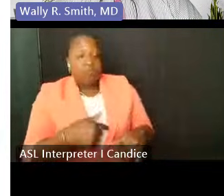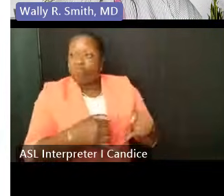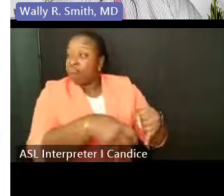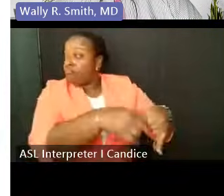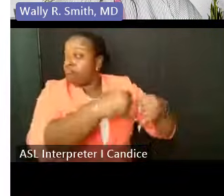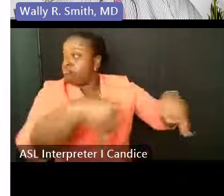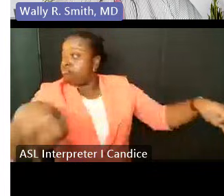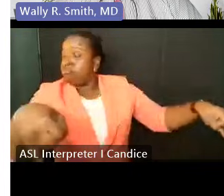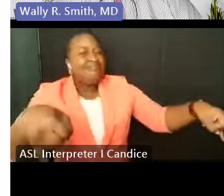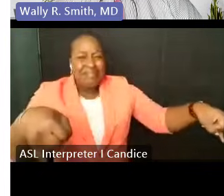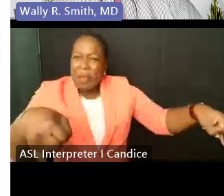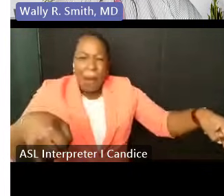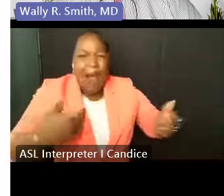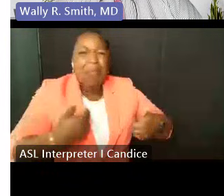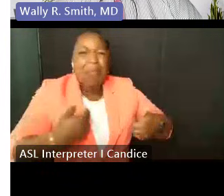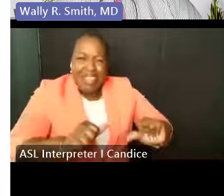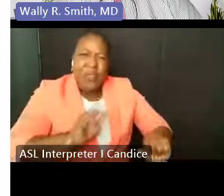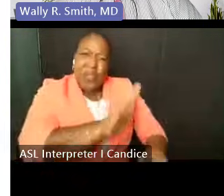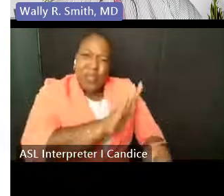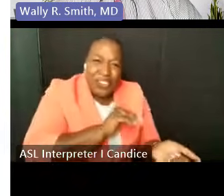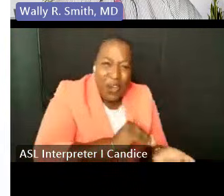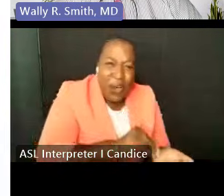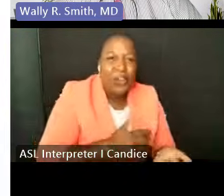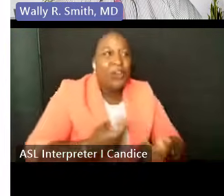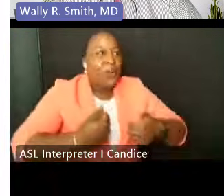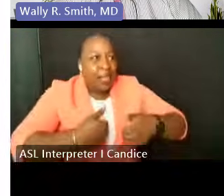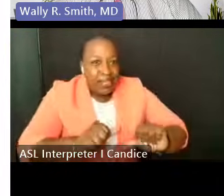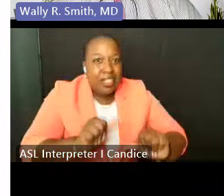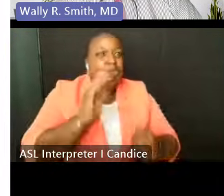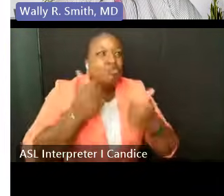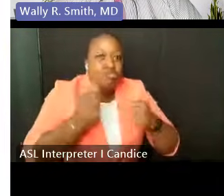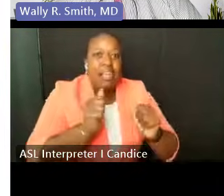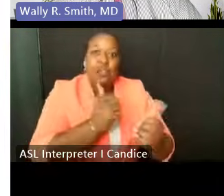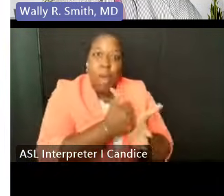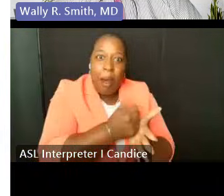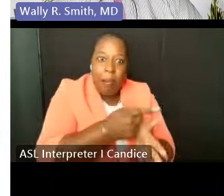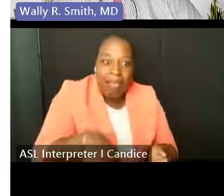I told you about. And we start walking down the road of "Maybe you'd like to be on hydroxyurea.